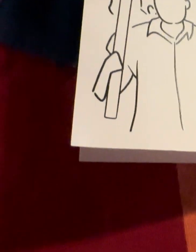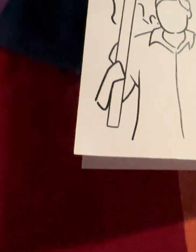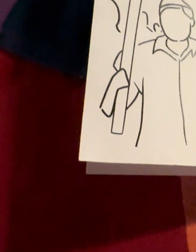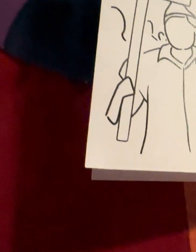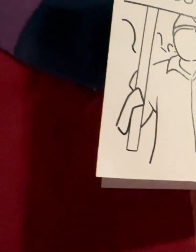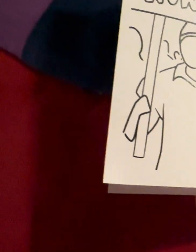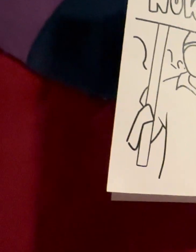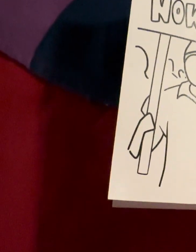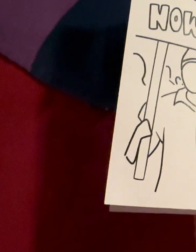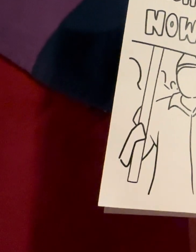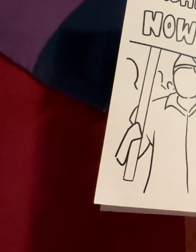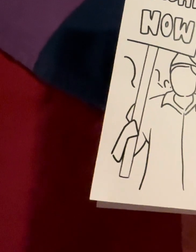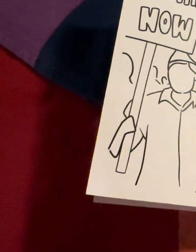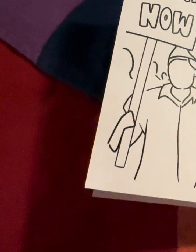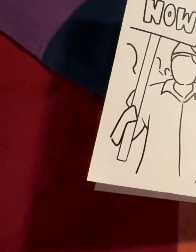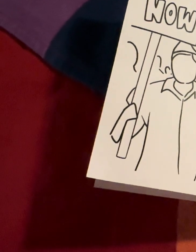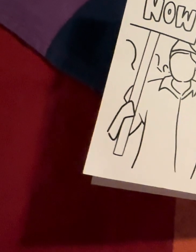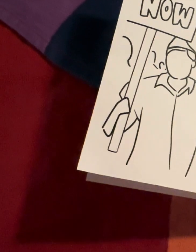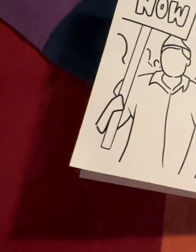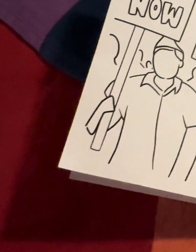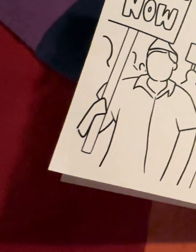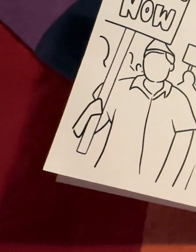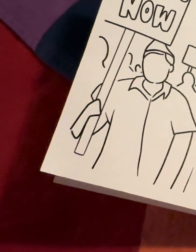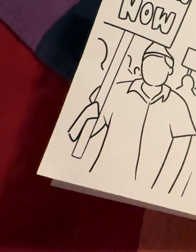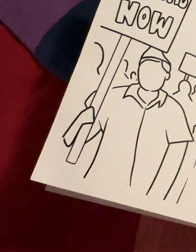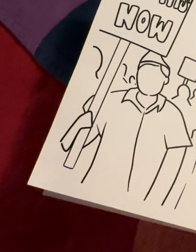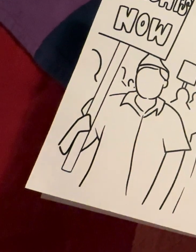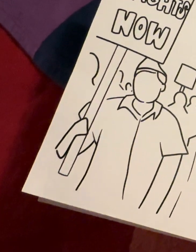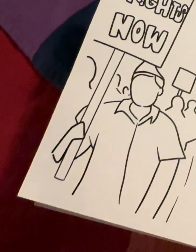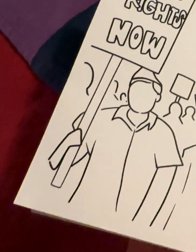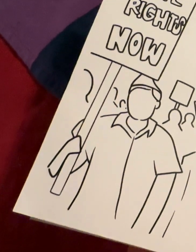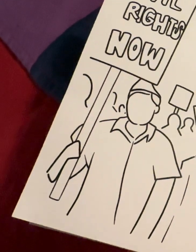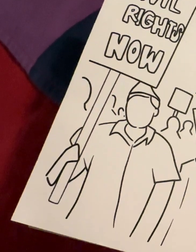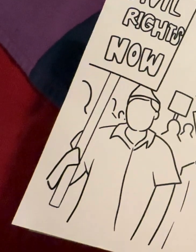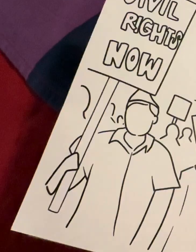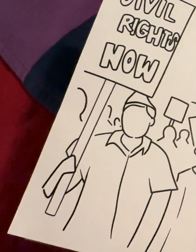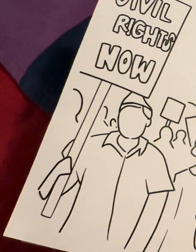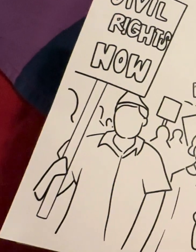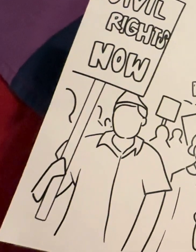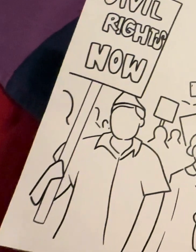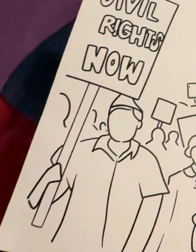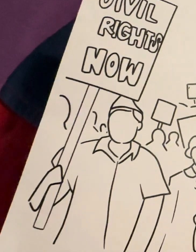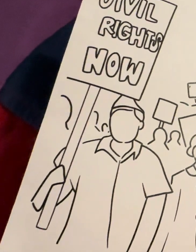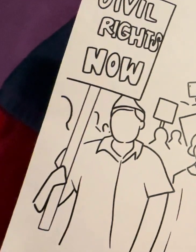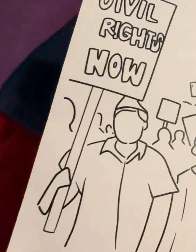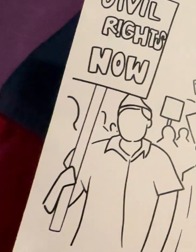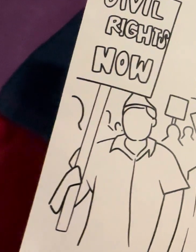signs that they would make about real issues that they were facing around that time. Because